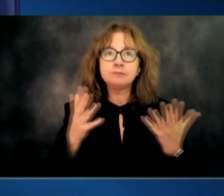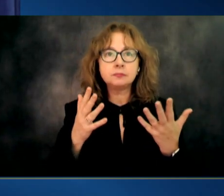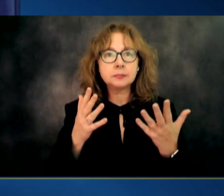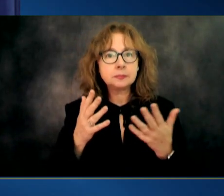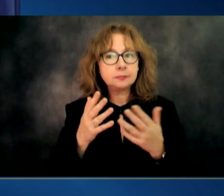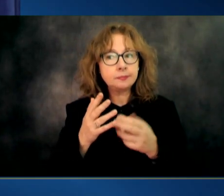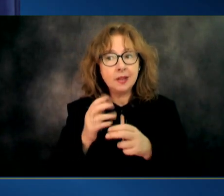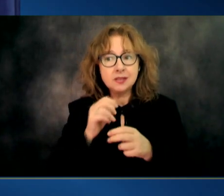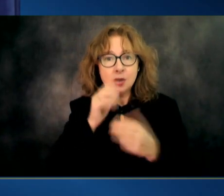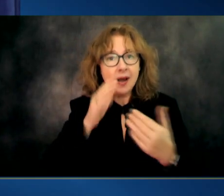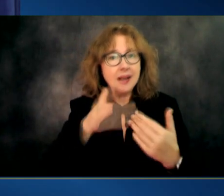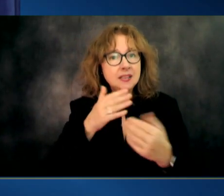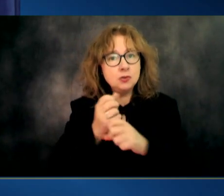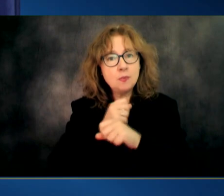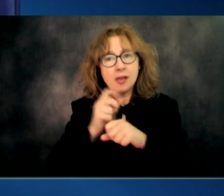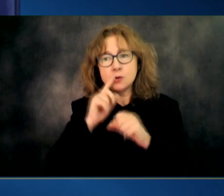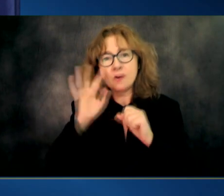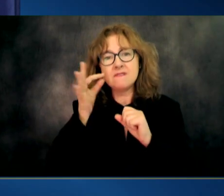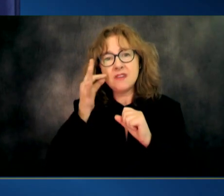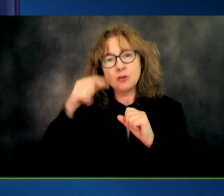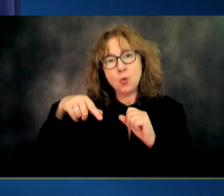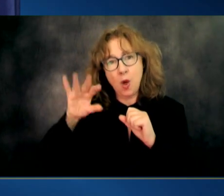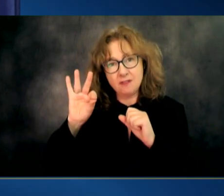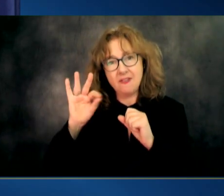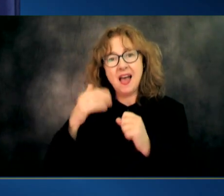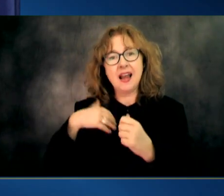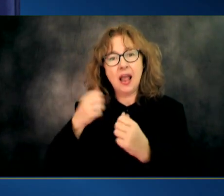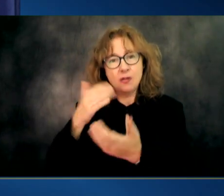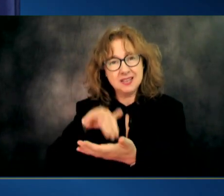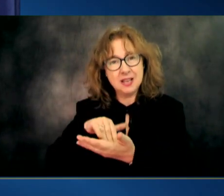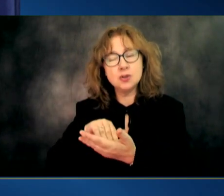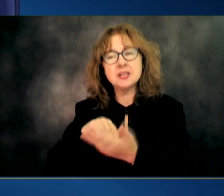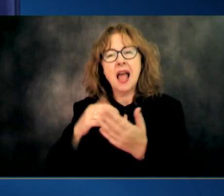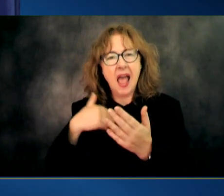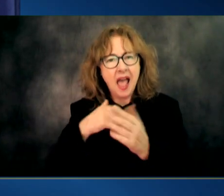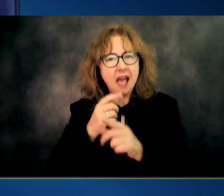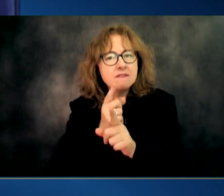our federally qualified health centers, have the capacity -- have access to education and to